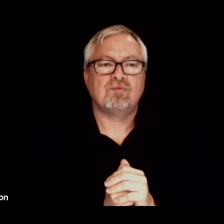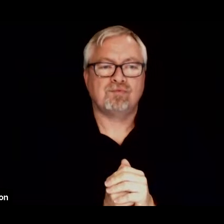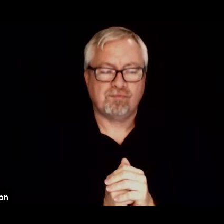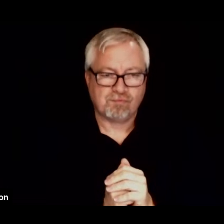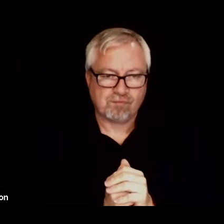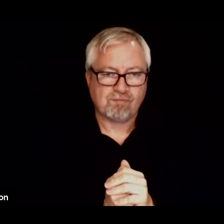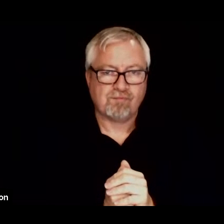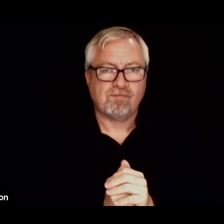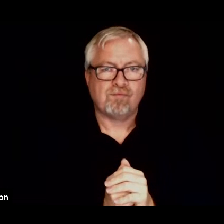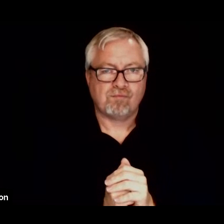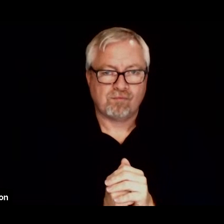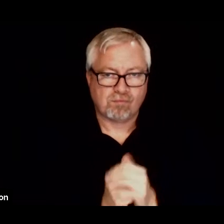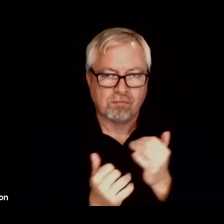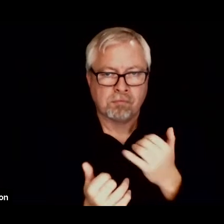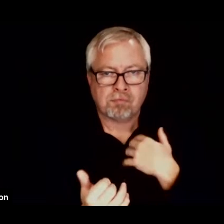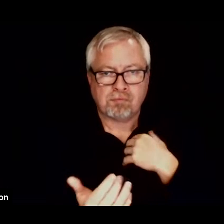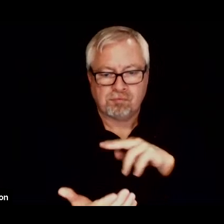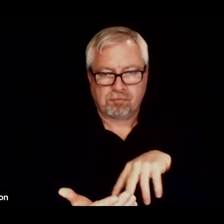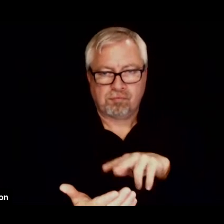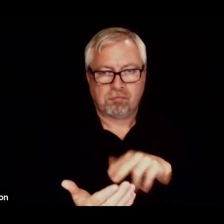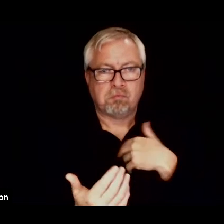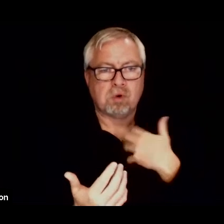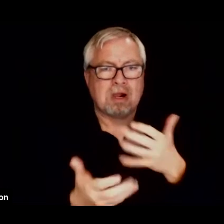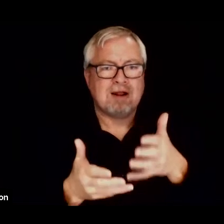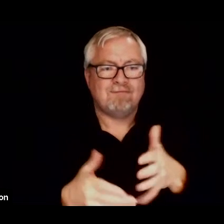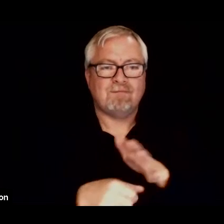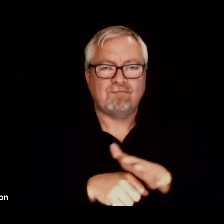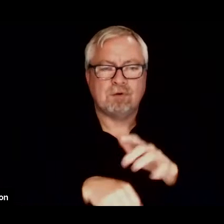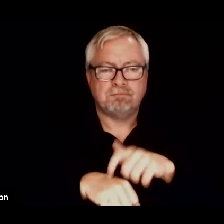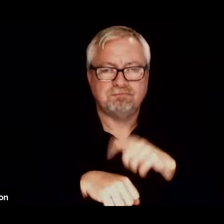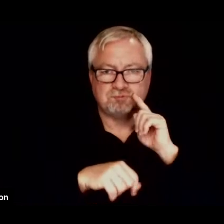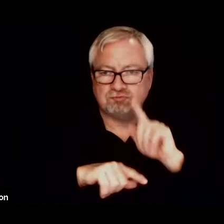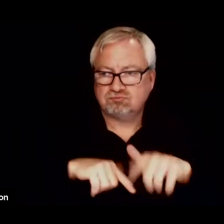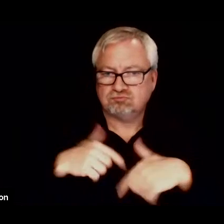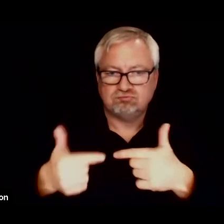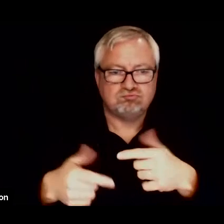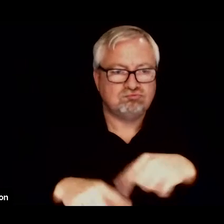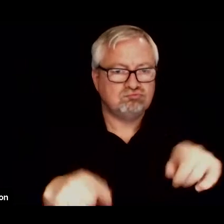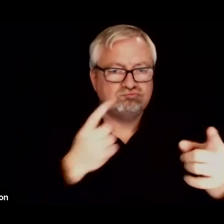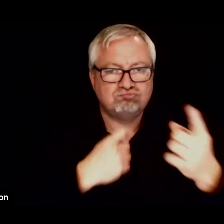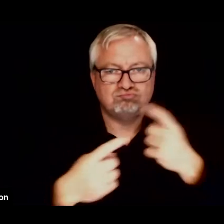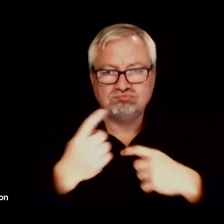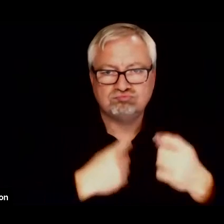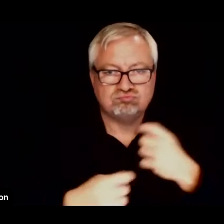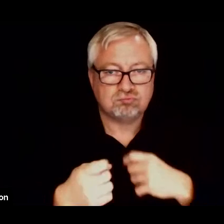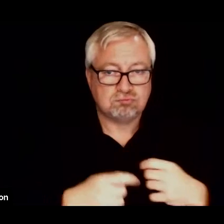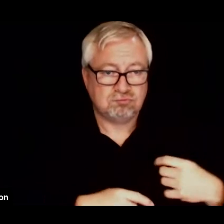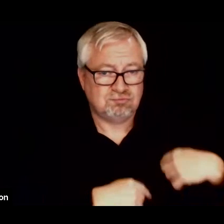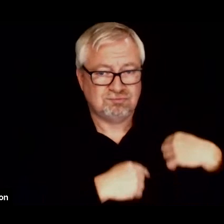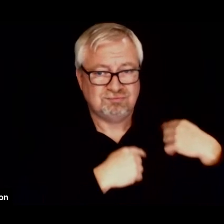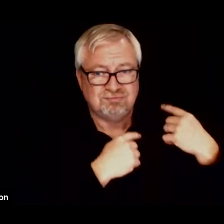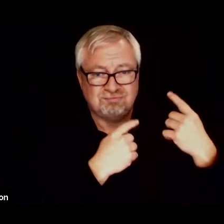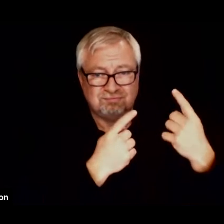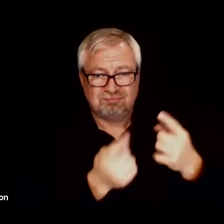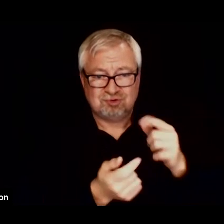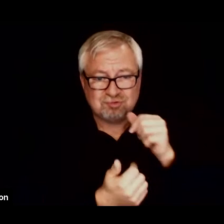time for your questions, most of the time for questions, because we've had some pretty significant announcements the last couple of days and particularly with yesterday's